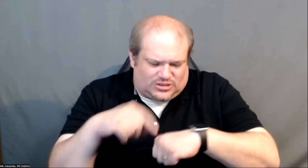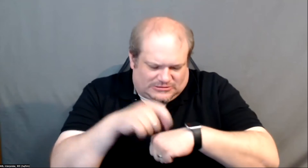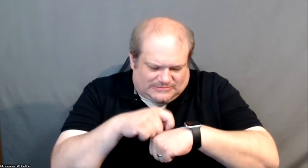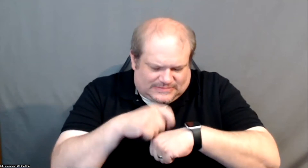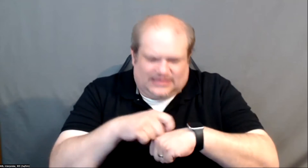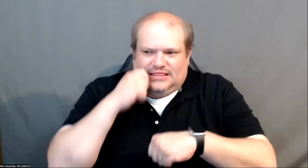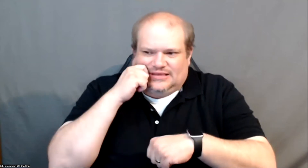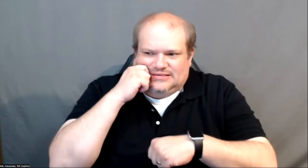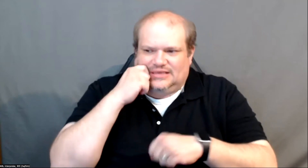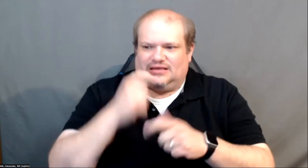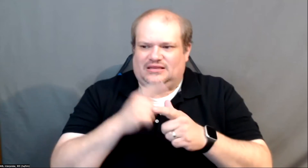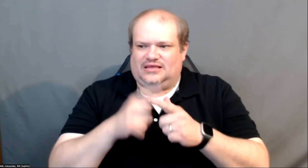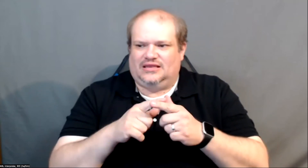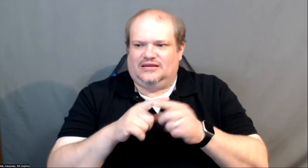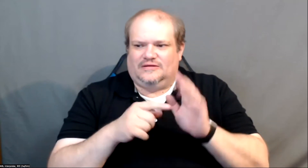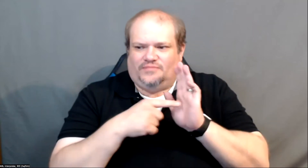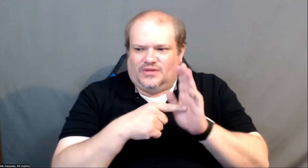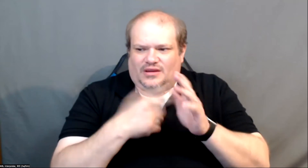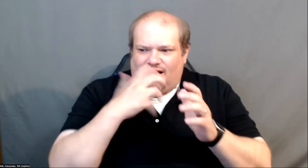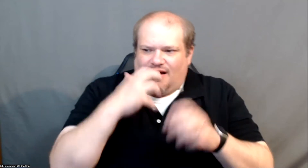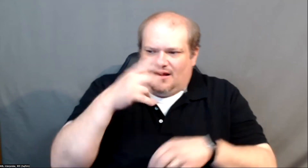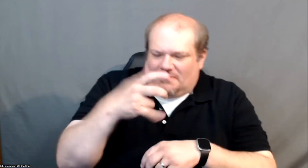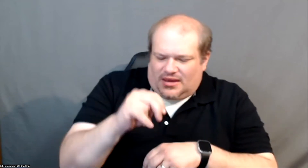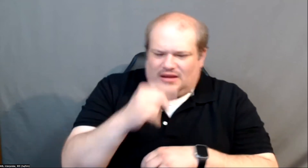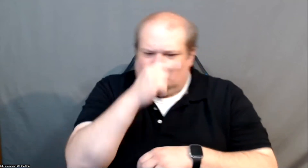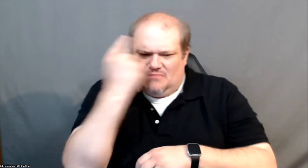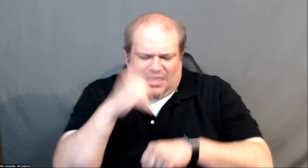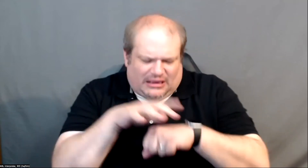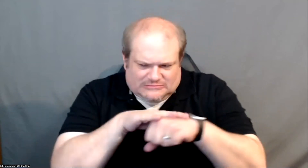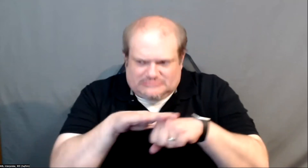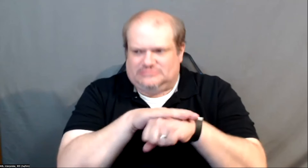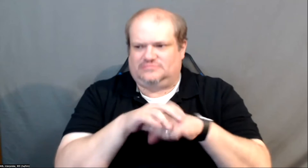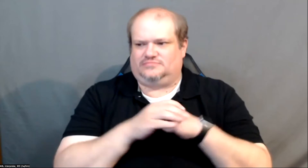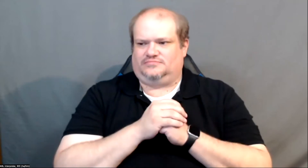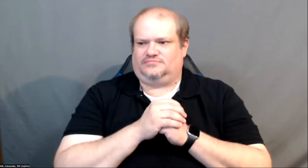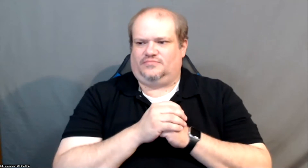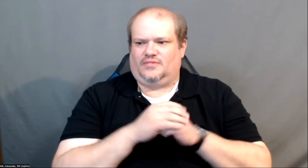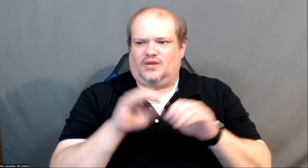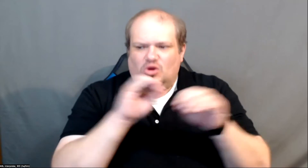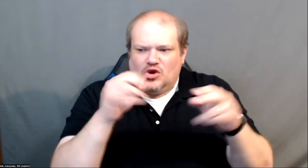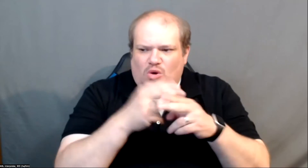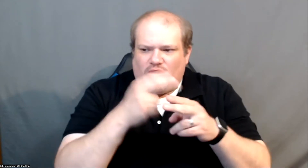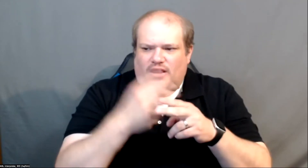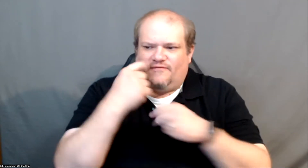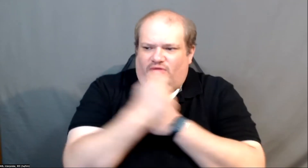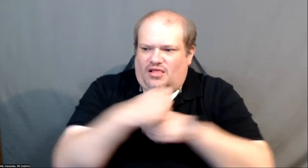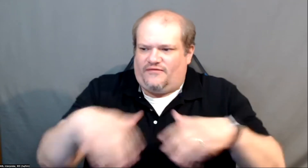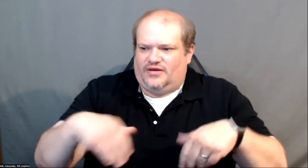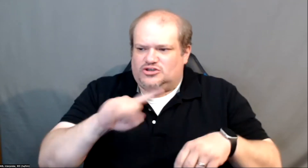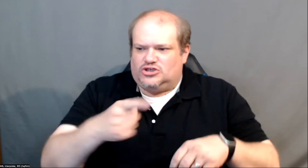a tempered science of hot pin and black smudge. No name for love yet, just a sense the heart